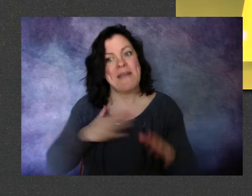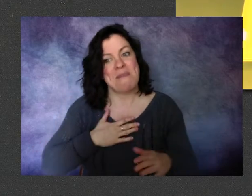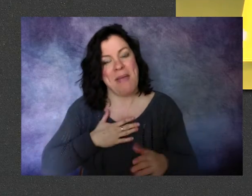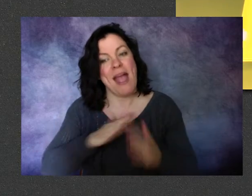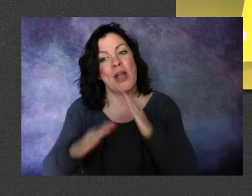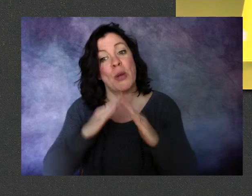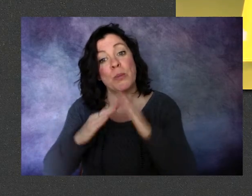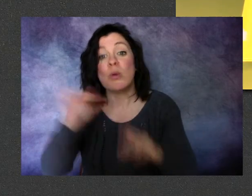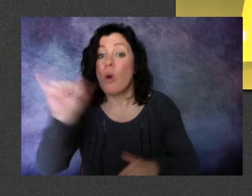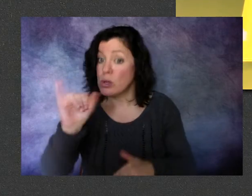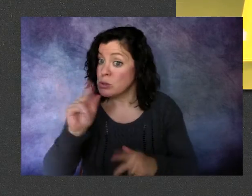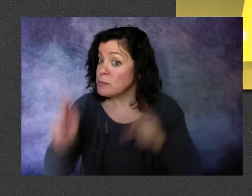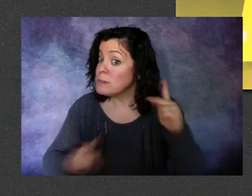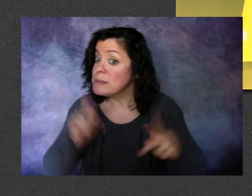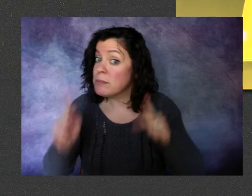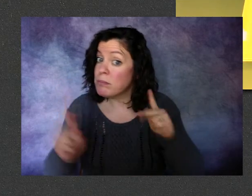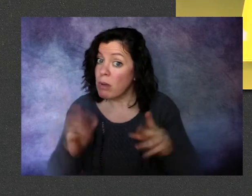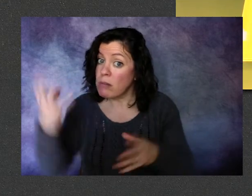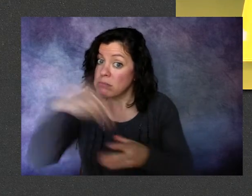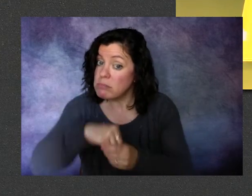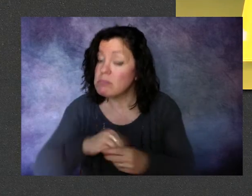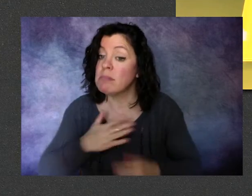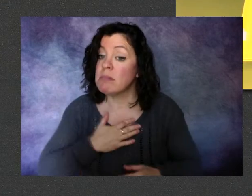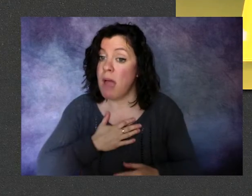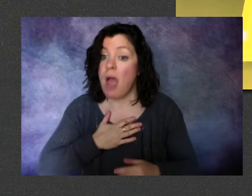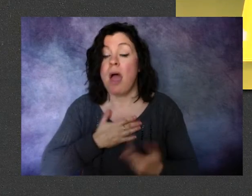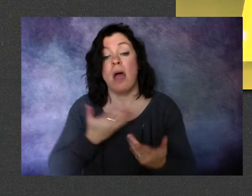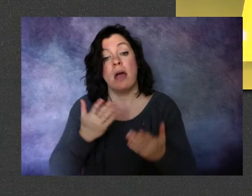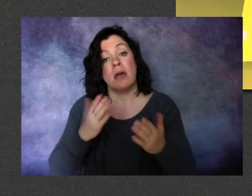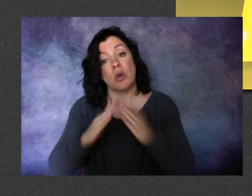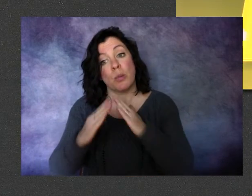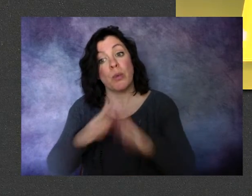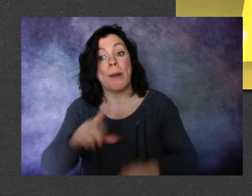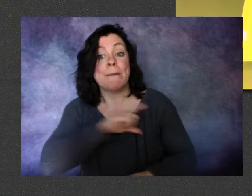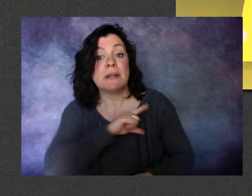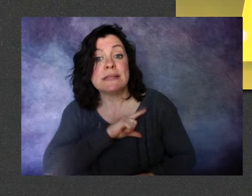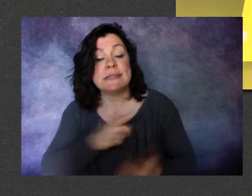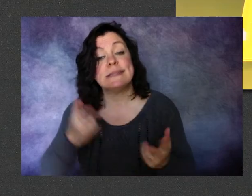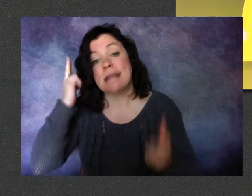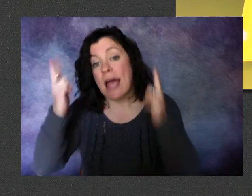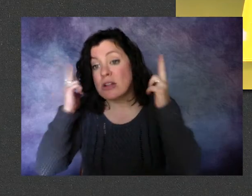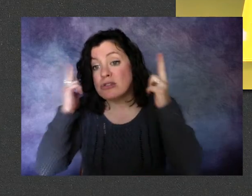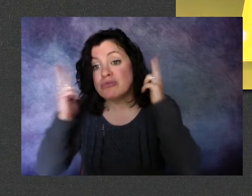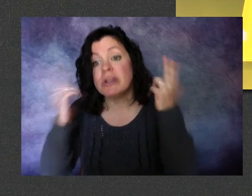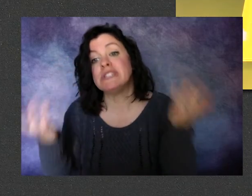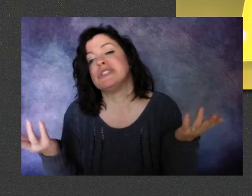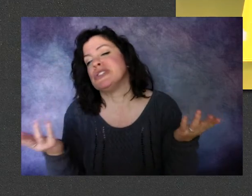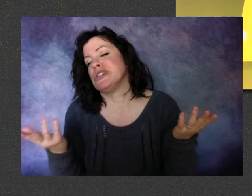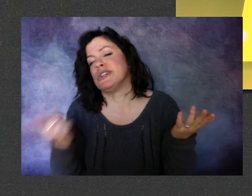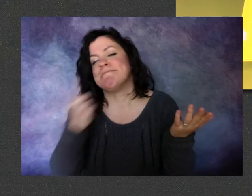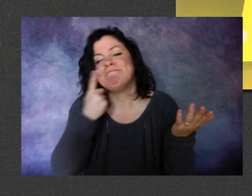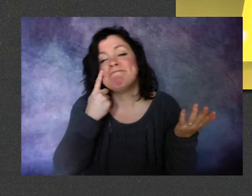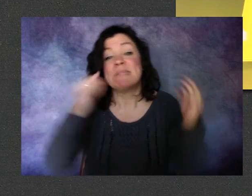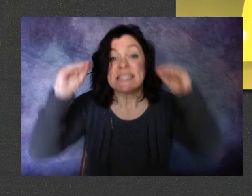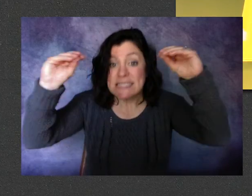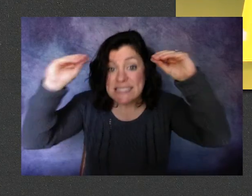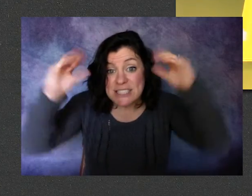And people are also part of your community, like police officers and hairdressers and teachers.